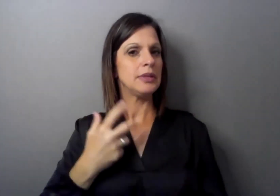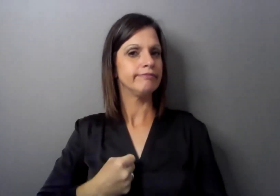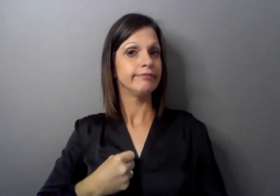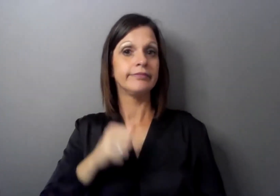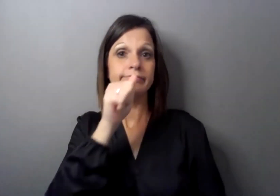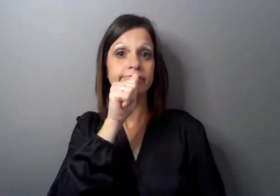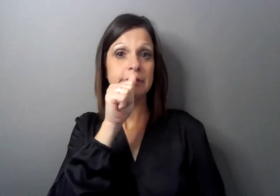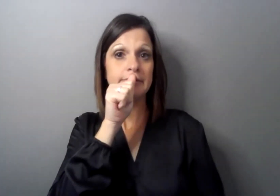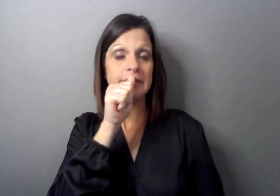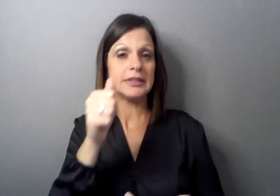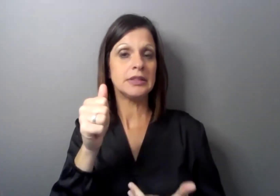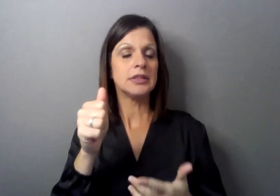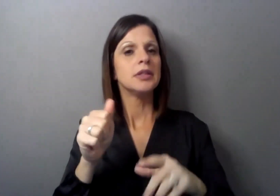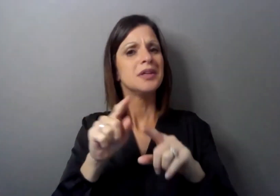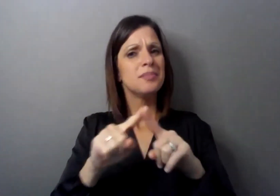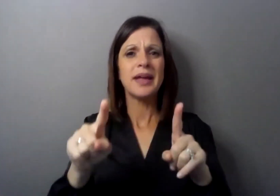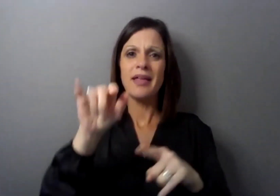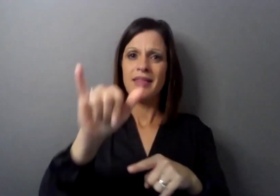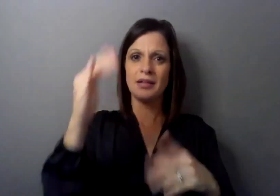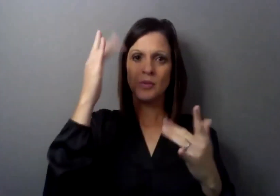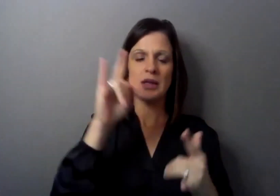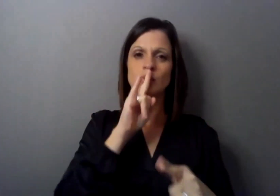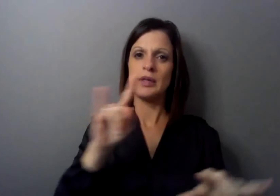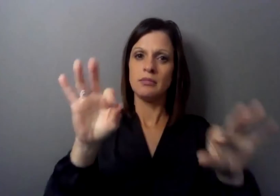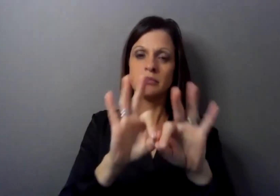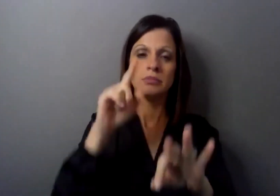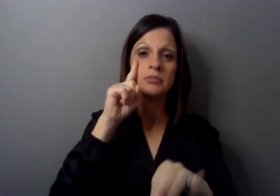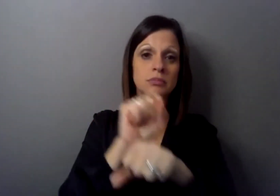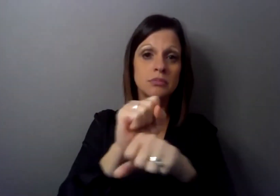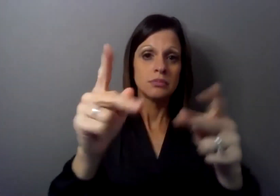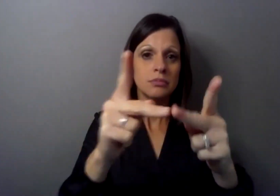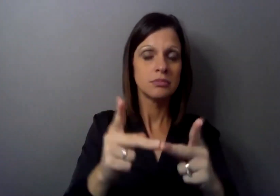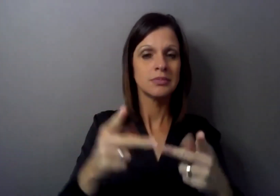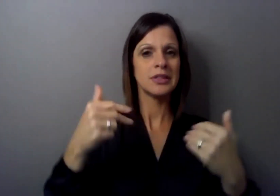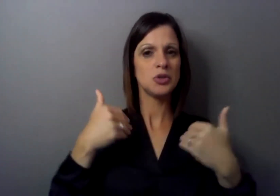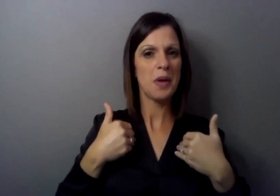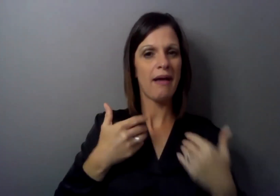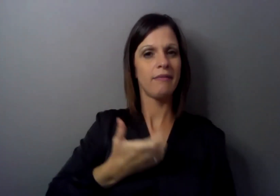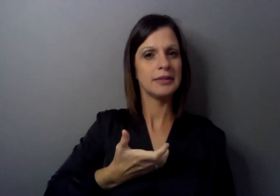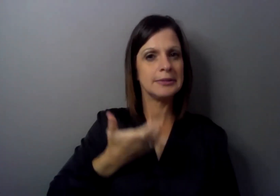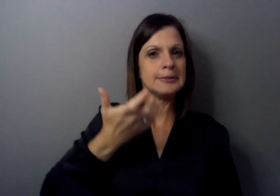for the workplace to have open discussions and education to try to reduce the stigma.